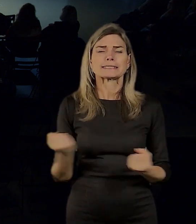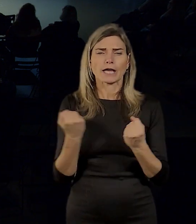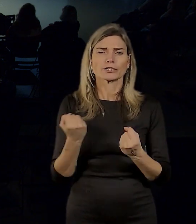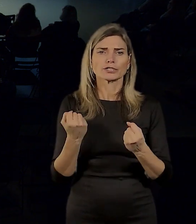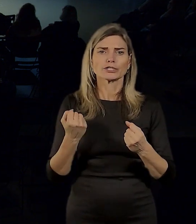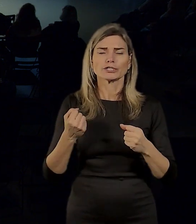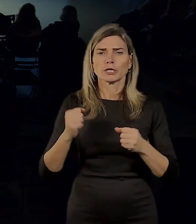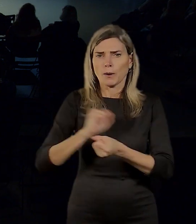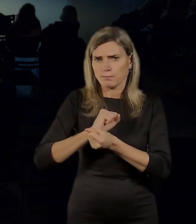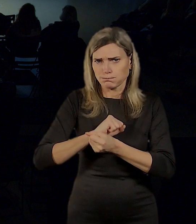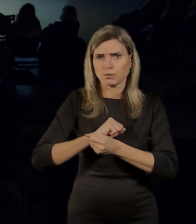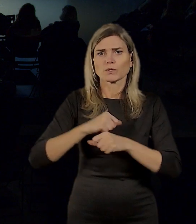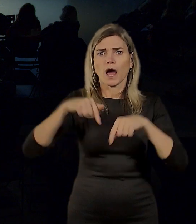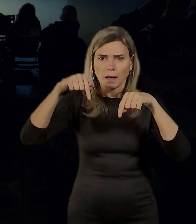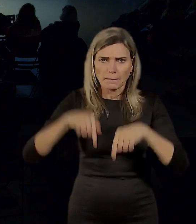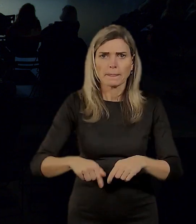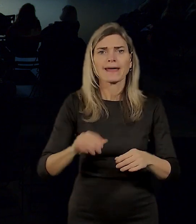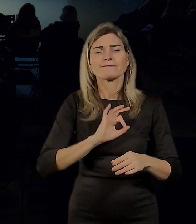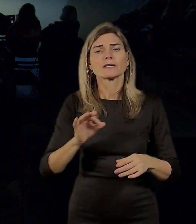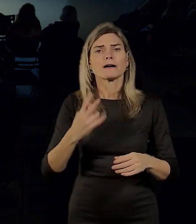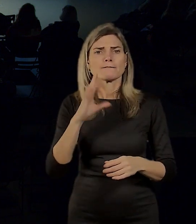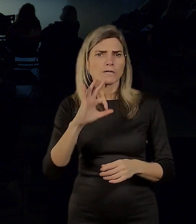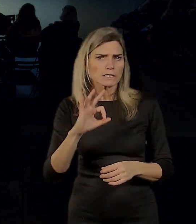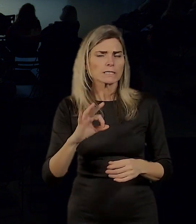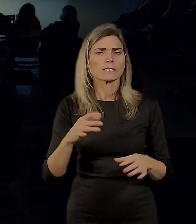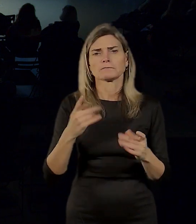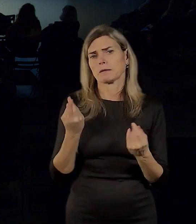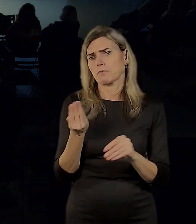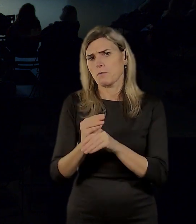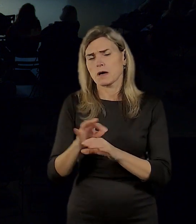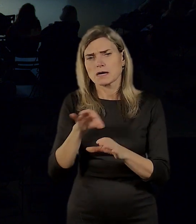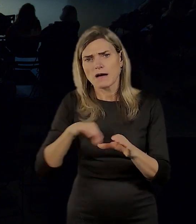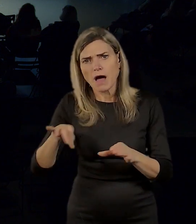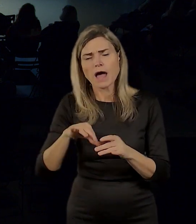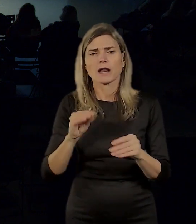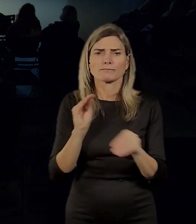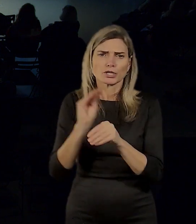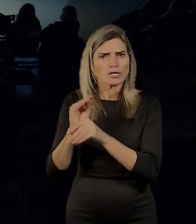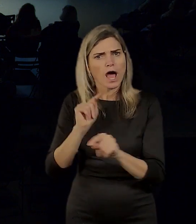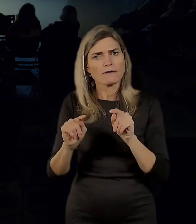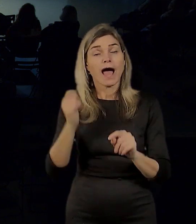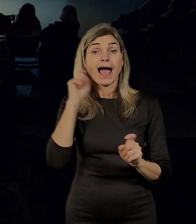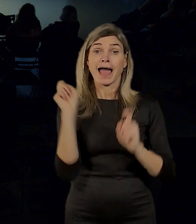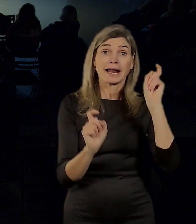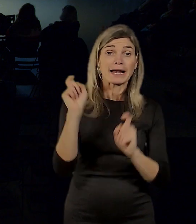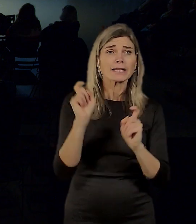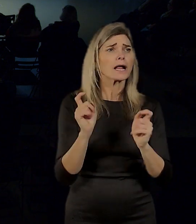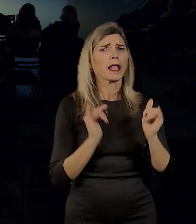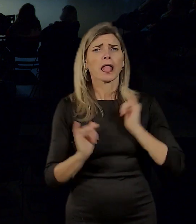Here you can see a small detail of the café and the proximity of the water surface.